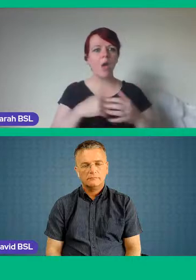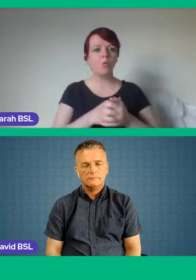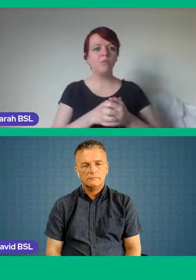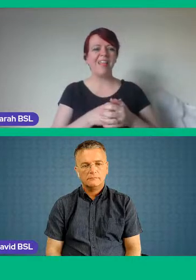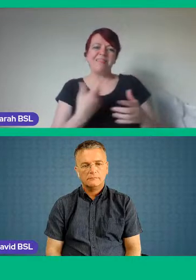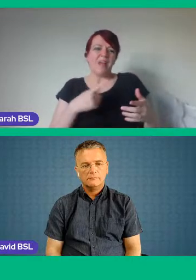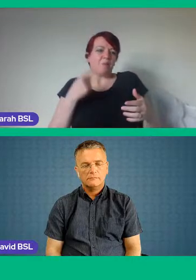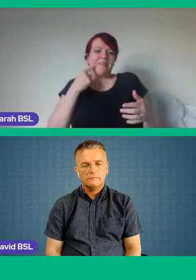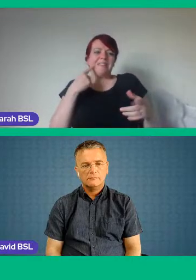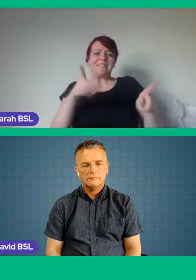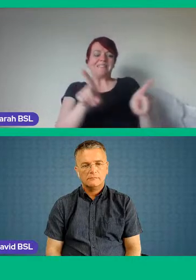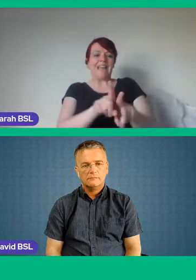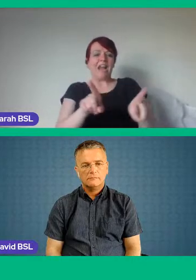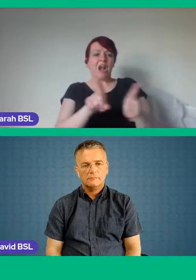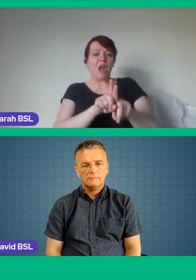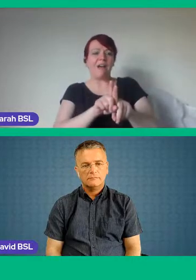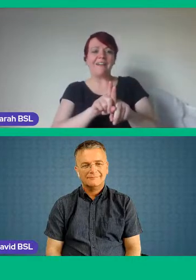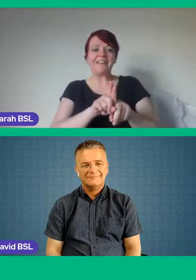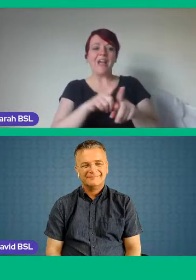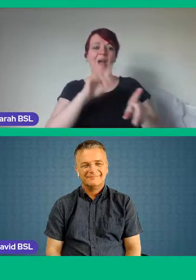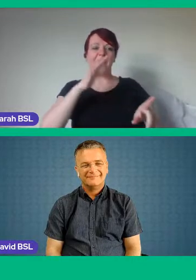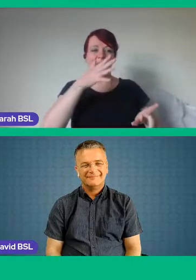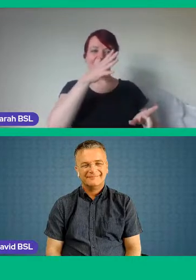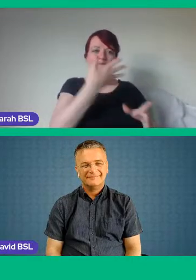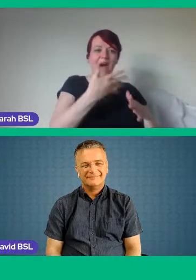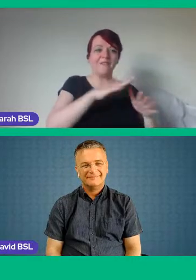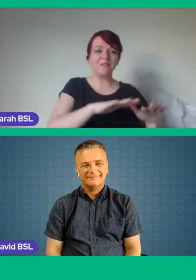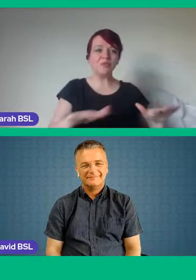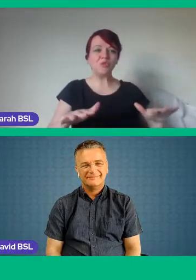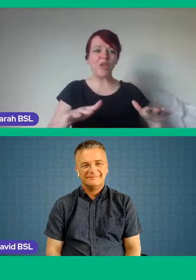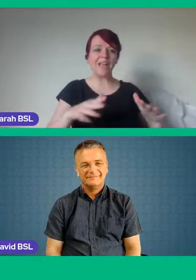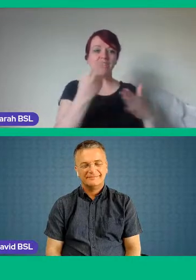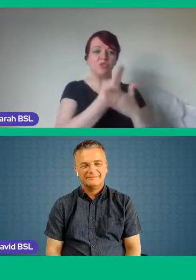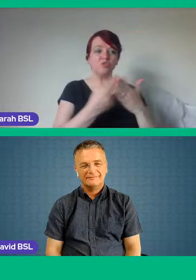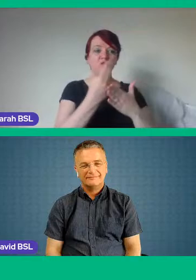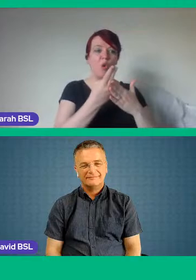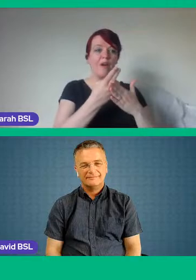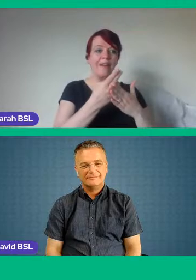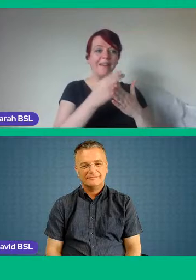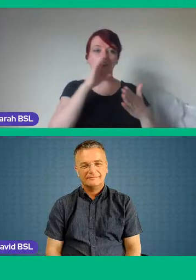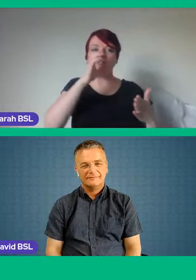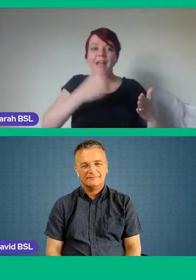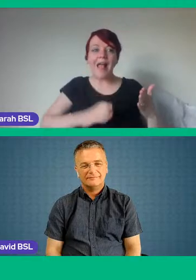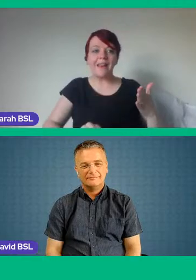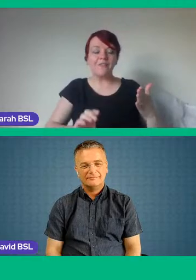elephant and a party hat, which I've had the pleasure of doing, into a proper glass frame,